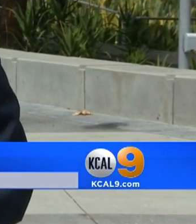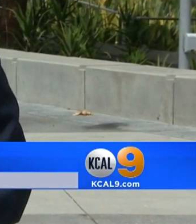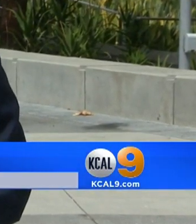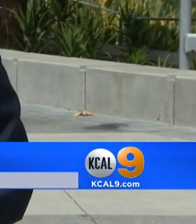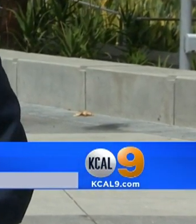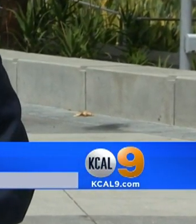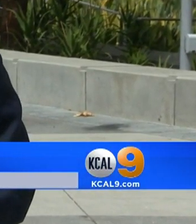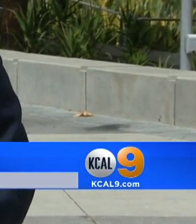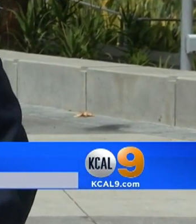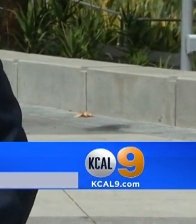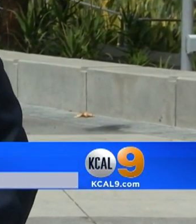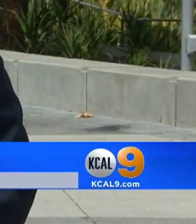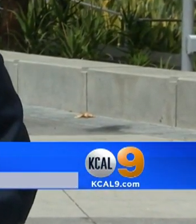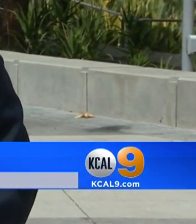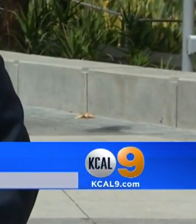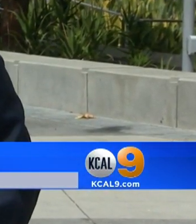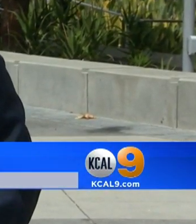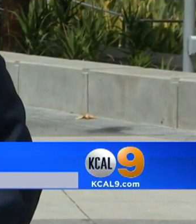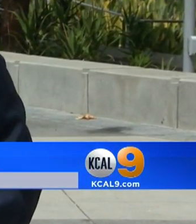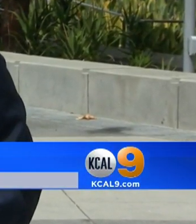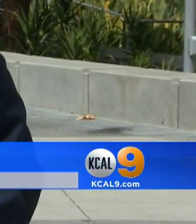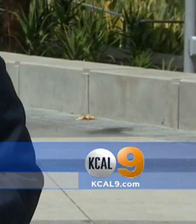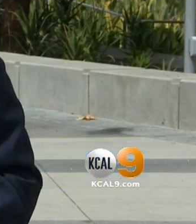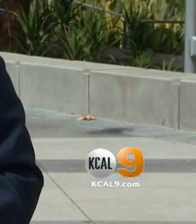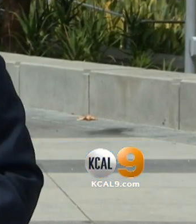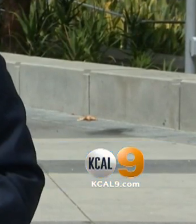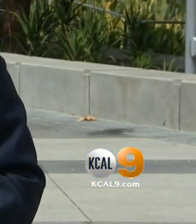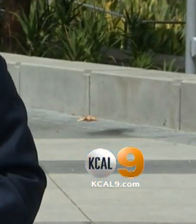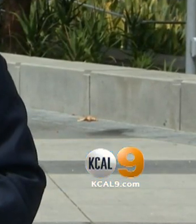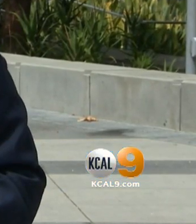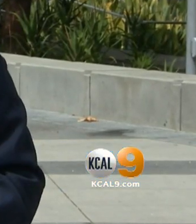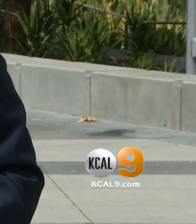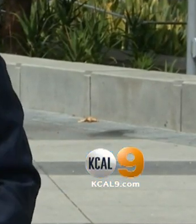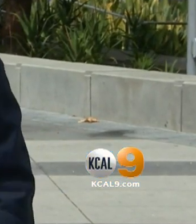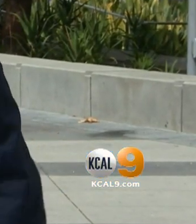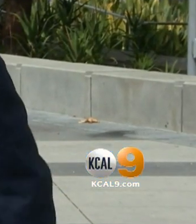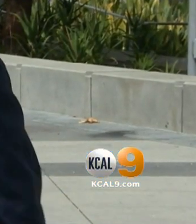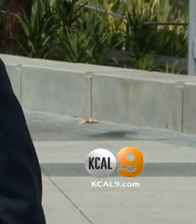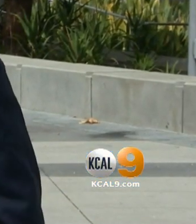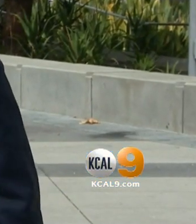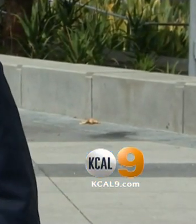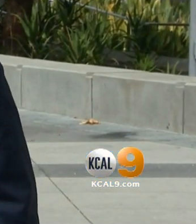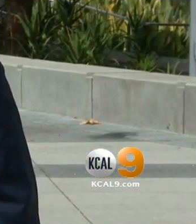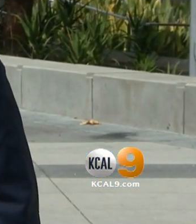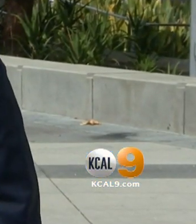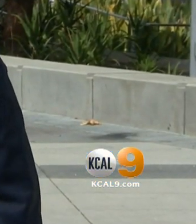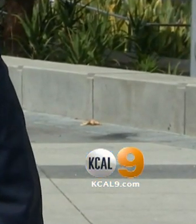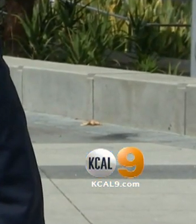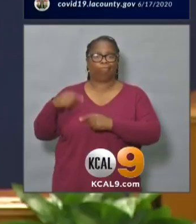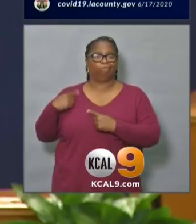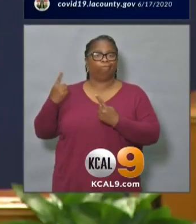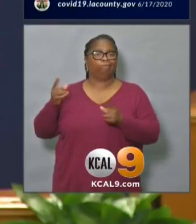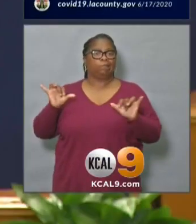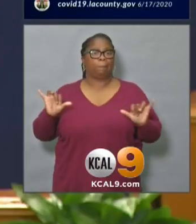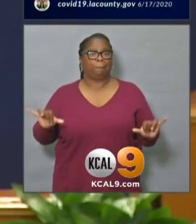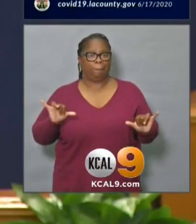ANNOUNCE GUIDELINES WHICH NAIL SALONS TATTOO PARLORS AND SPAS MAY OPEN AS EARLY AS FRIDAY